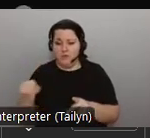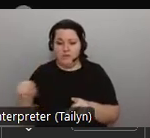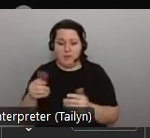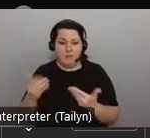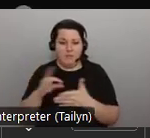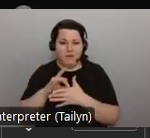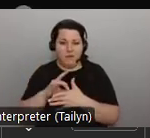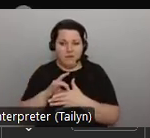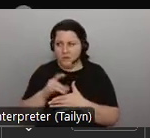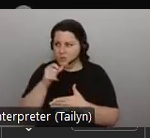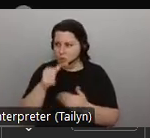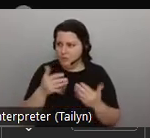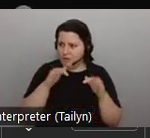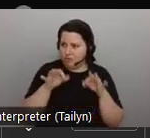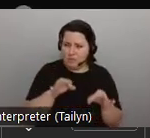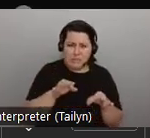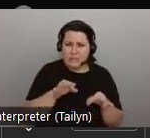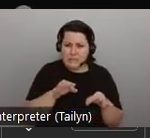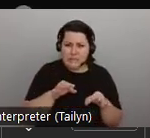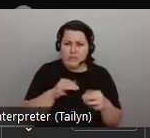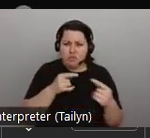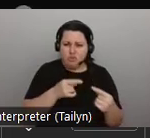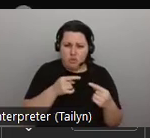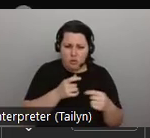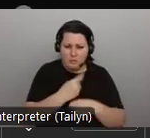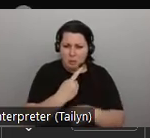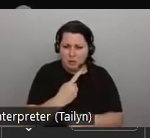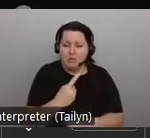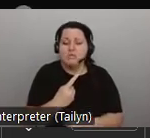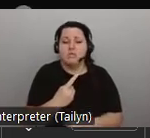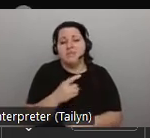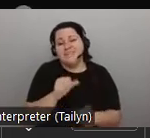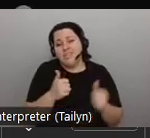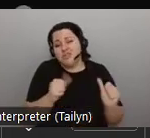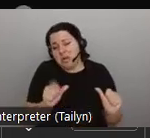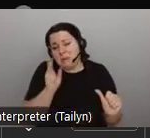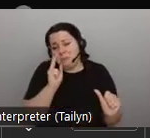get an image from somebody else providing content and they don't give you description and